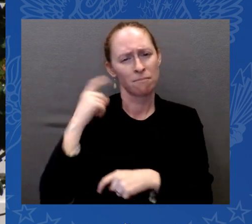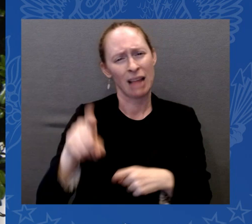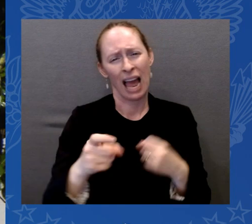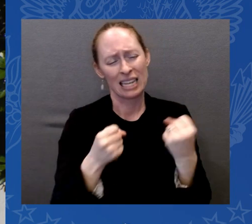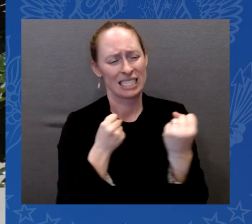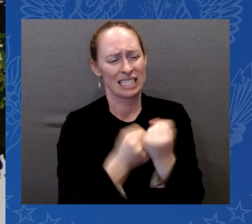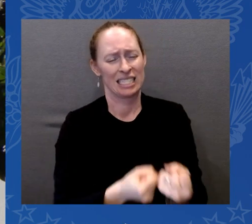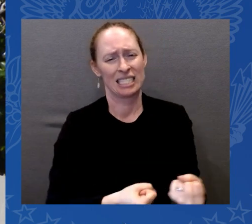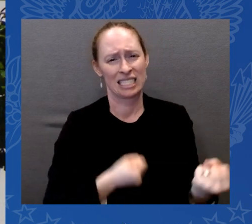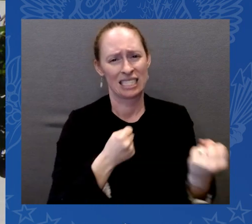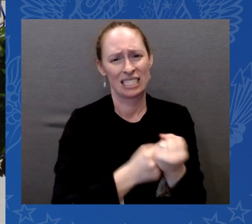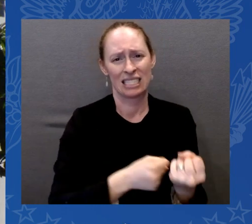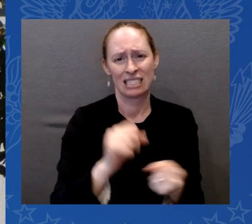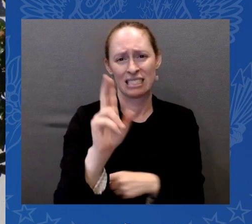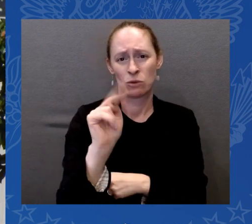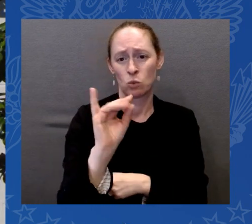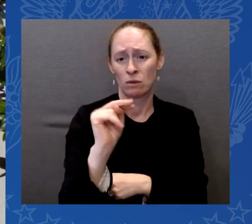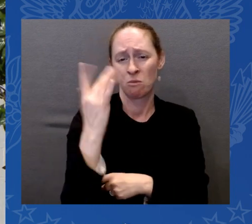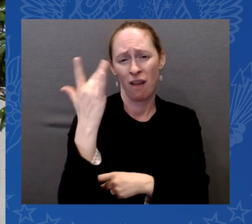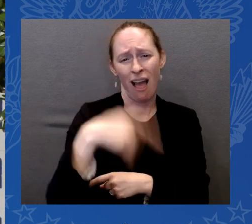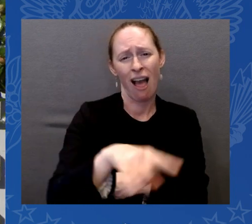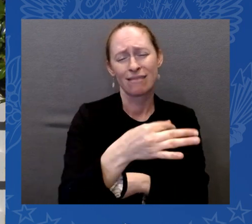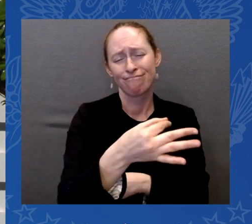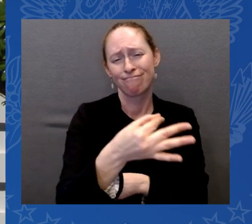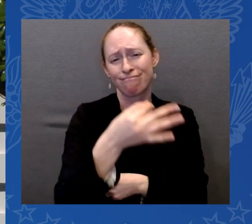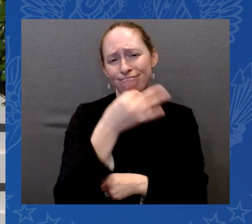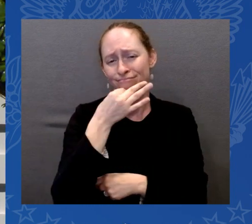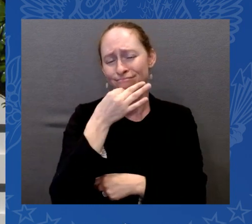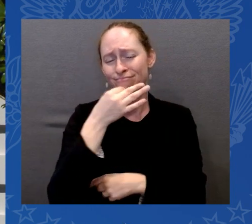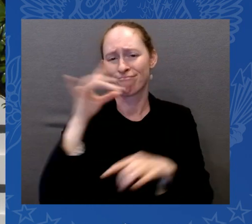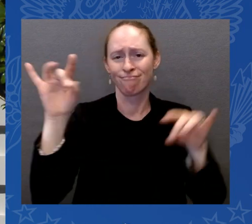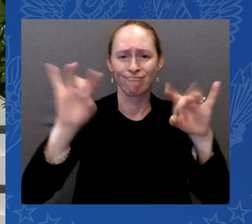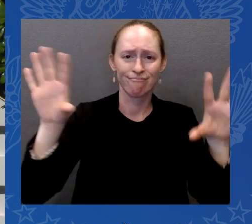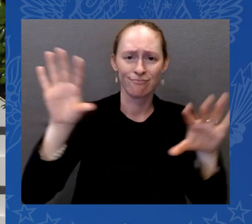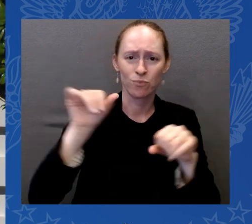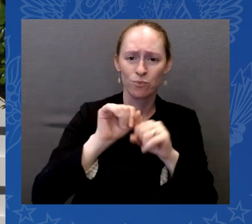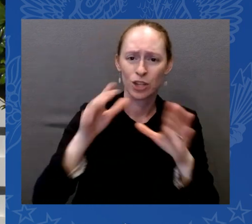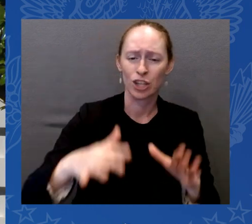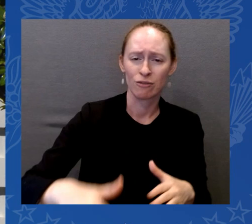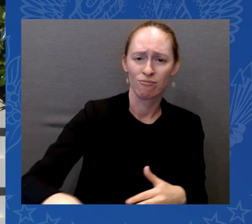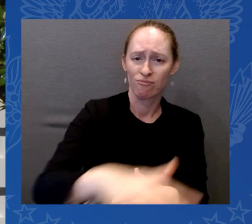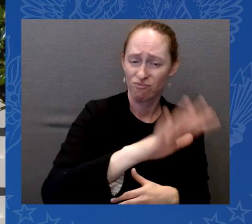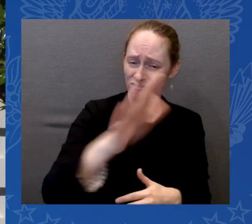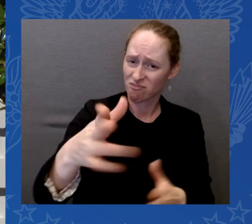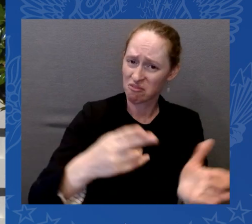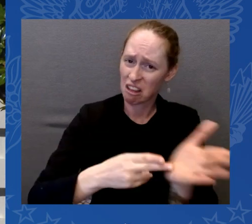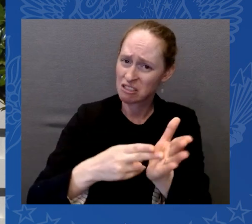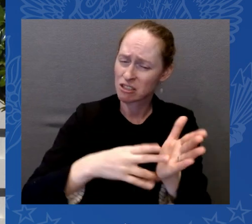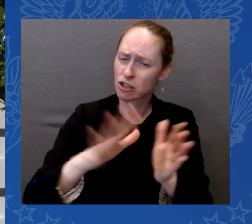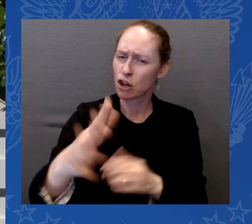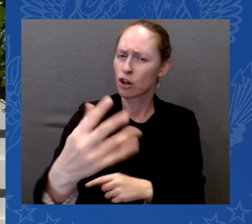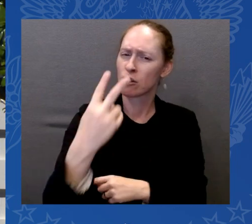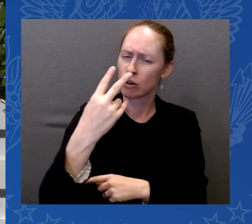At the end of the day -- no, I really mean it. Hear this out, for real. At the end of the day, you pay a little more to get the best.